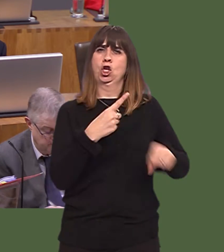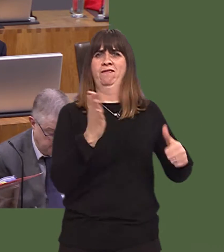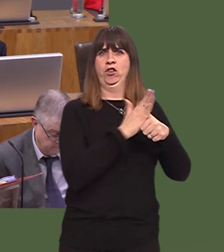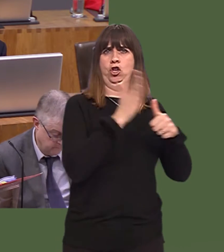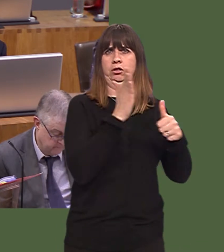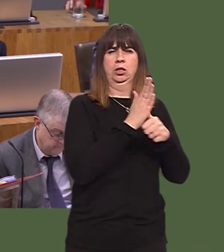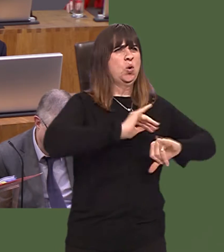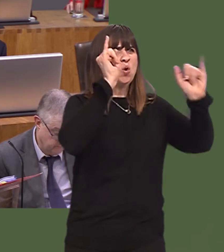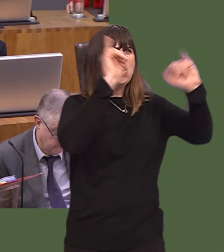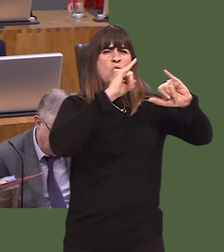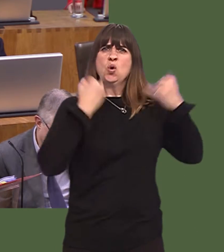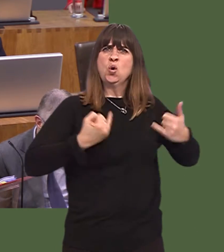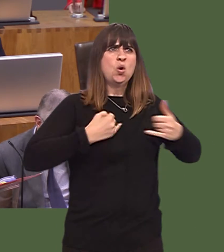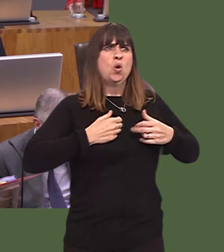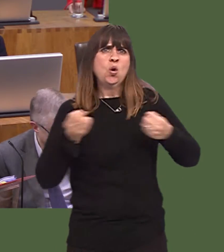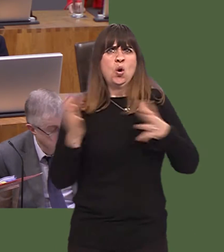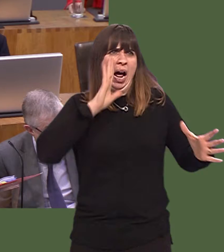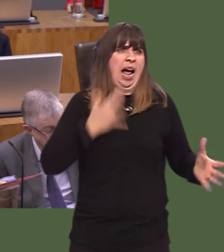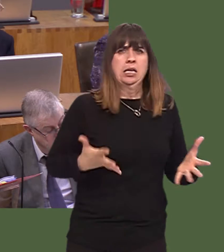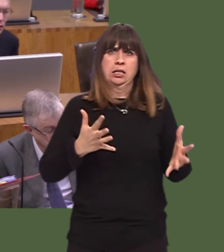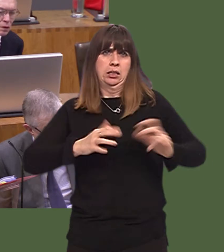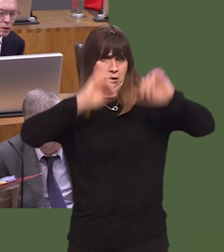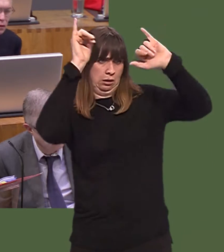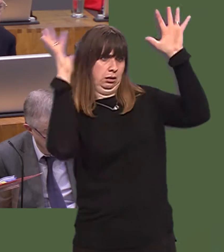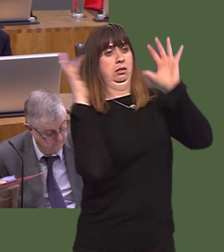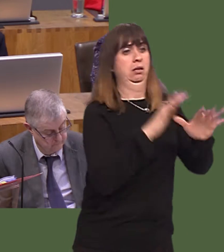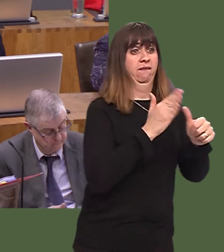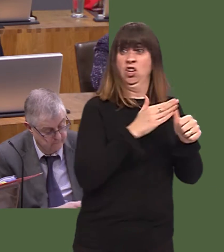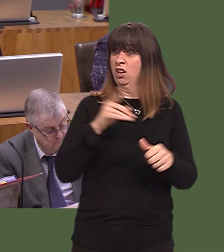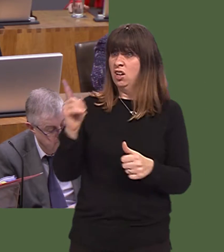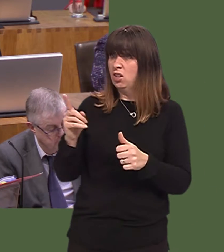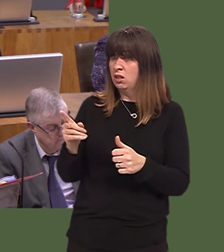So, yes, people need to make their own choices, their own proper choices, and we will continue